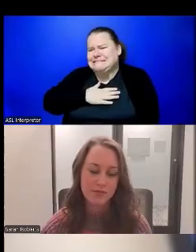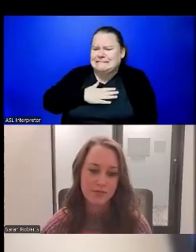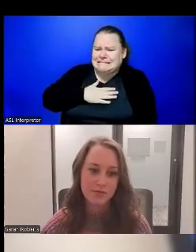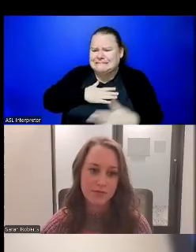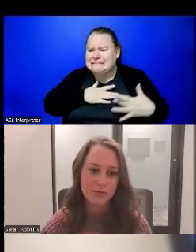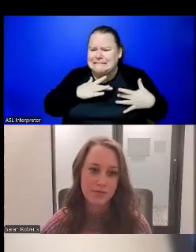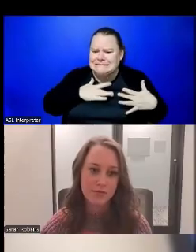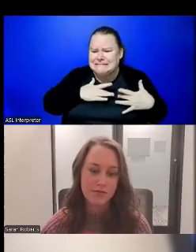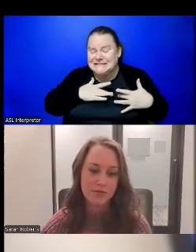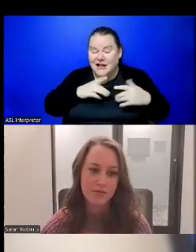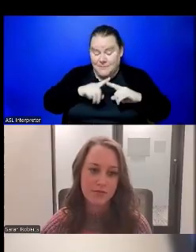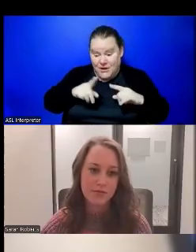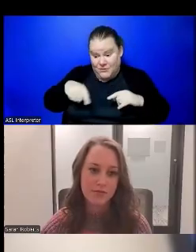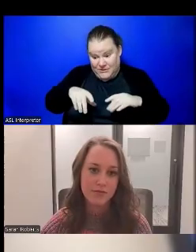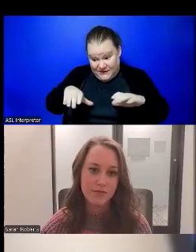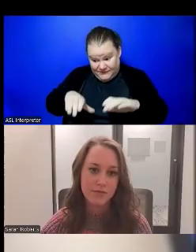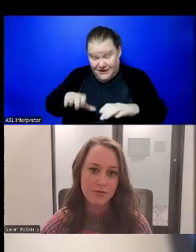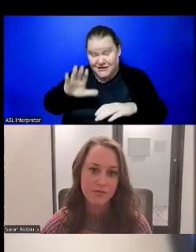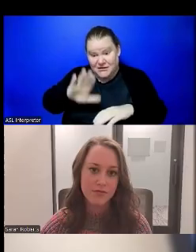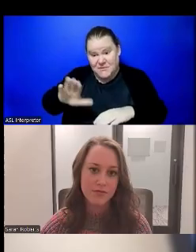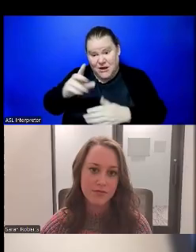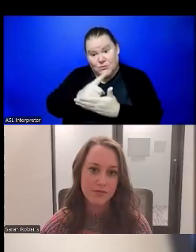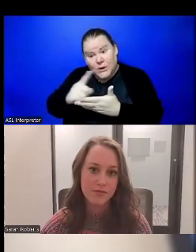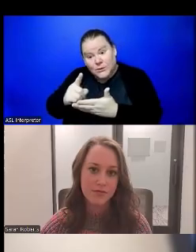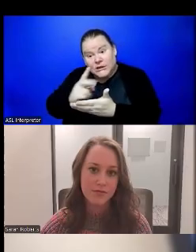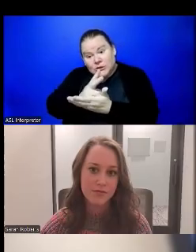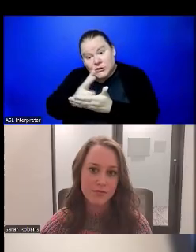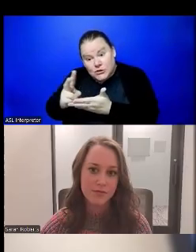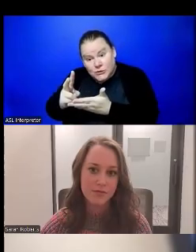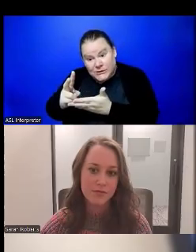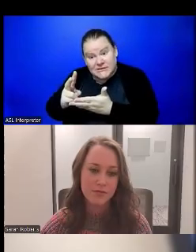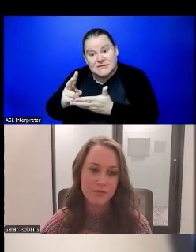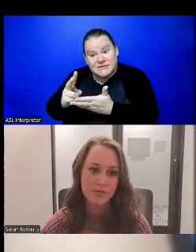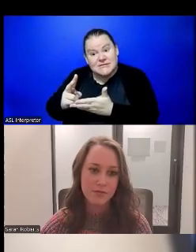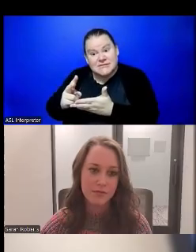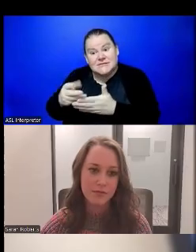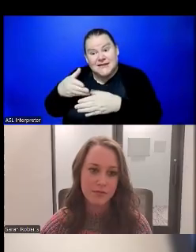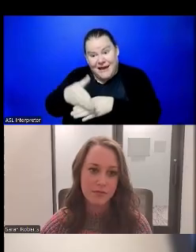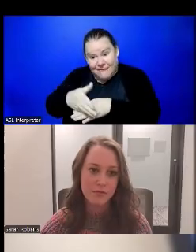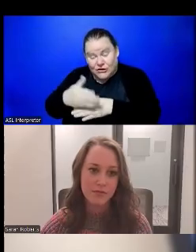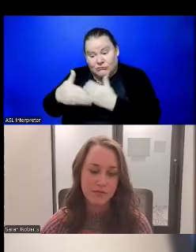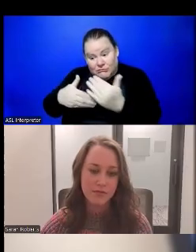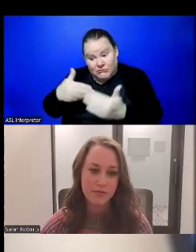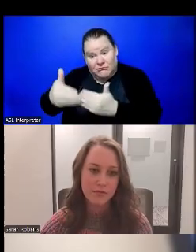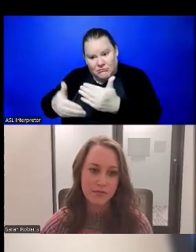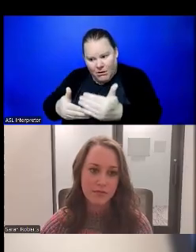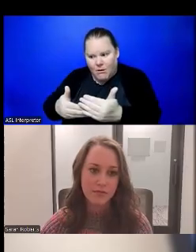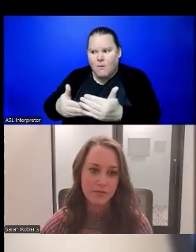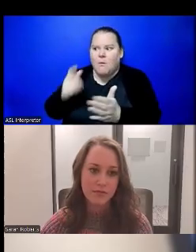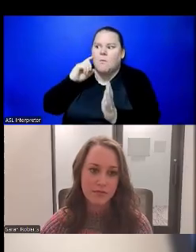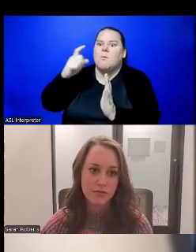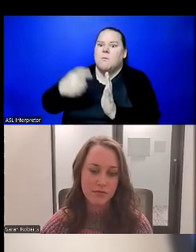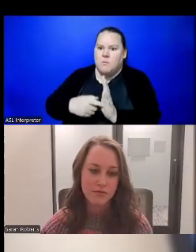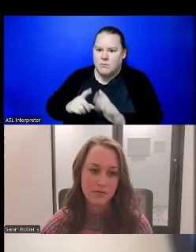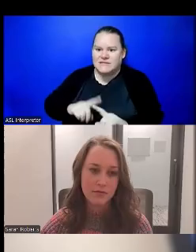done it, and about a week or two into the growth hormone, families start to see a difference. The baby that wasn't